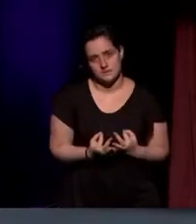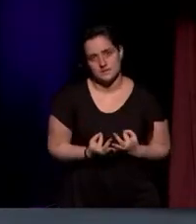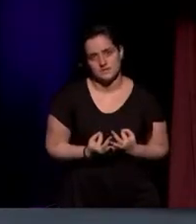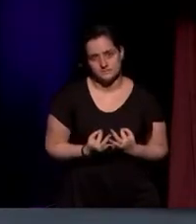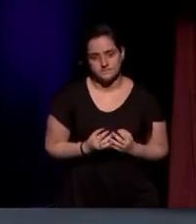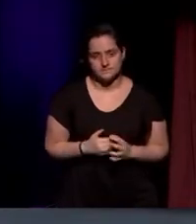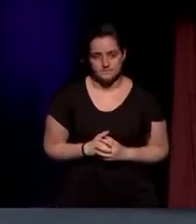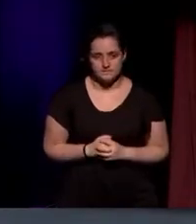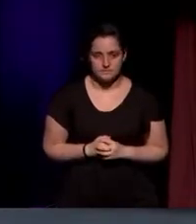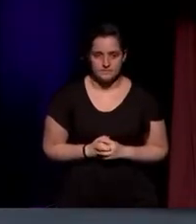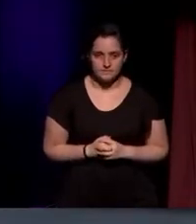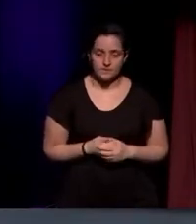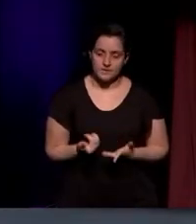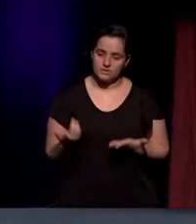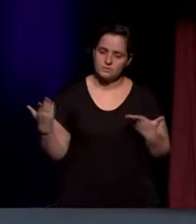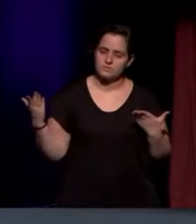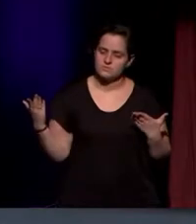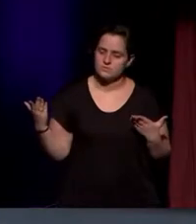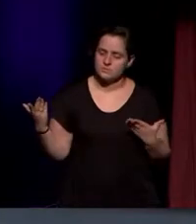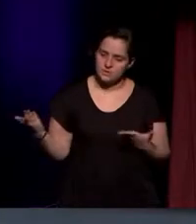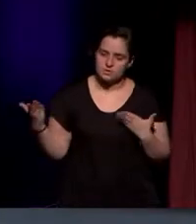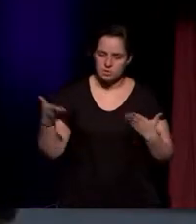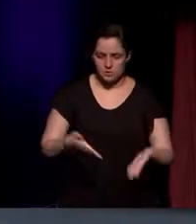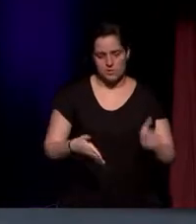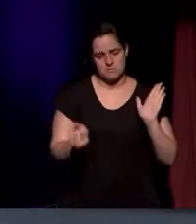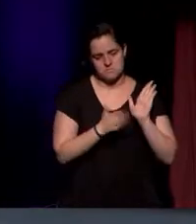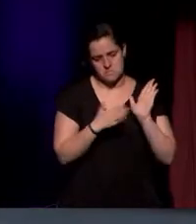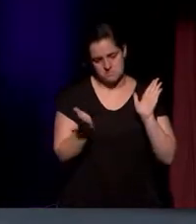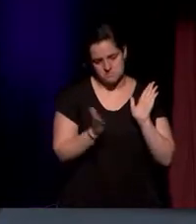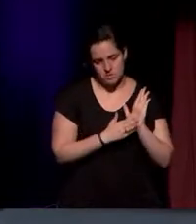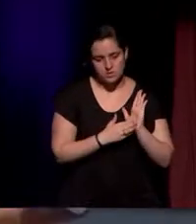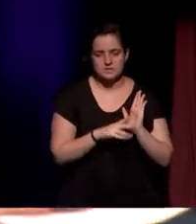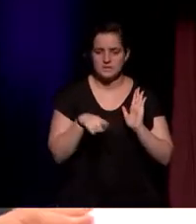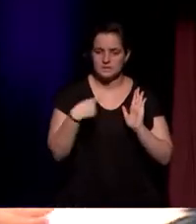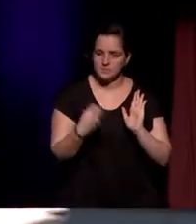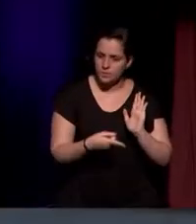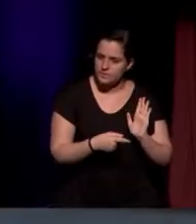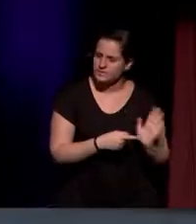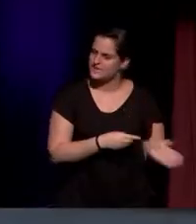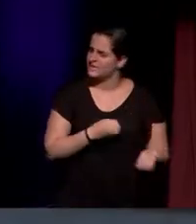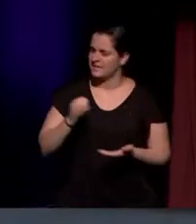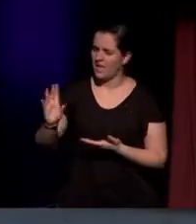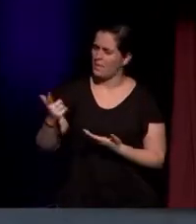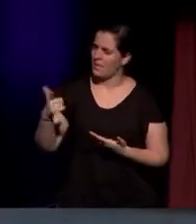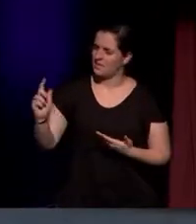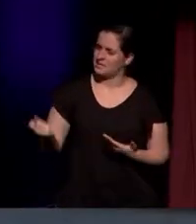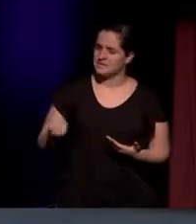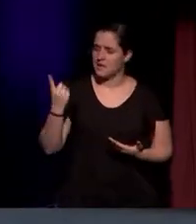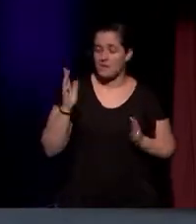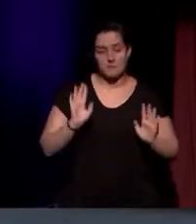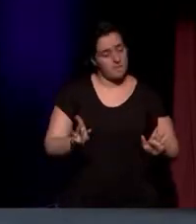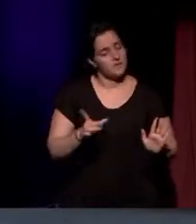who finally got there in a proposal and from there came another strange proposal, but at least we have a law